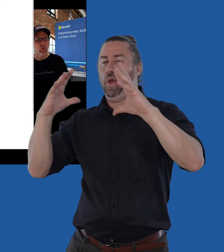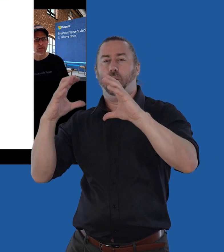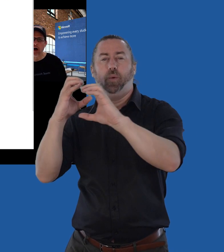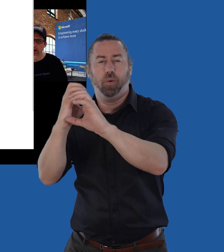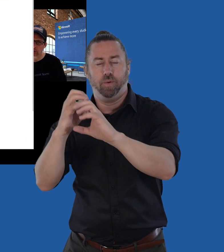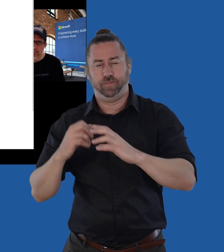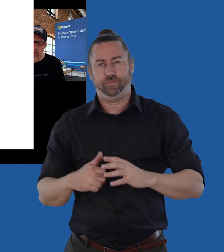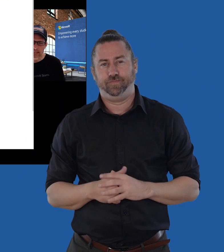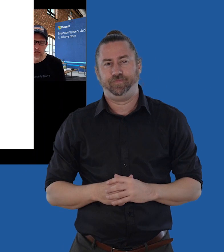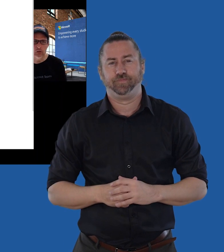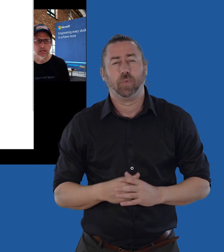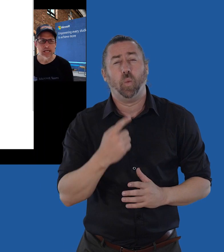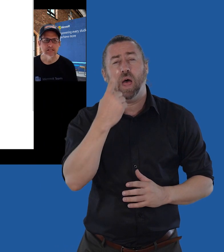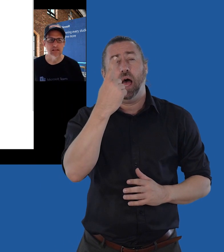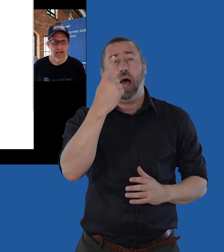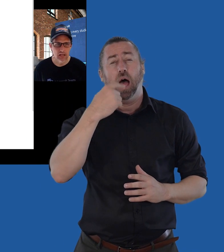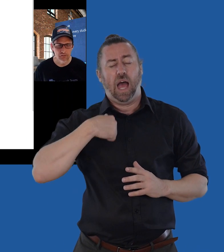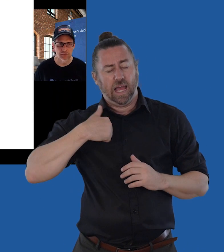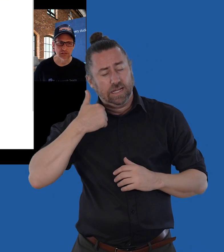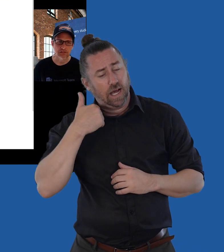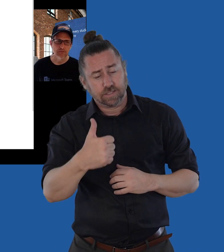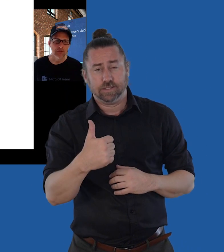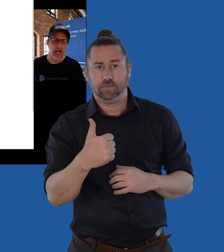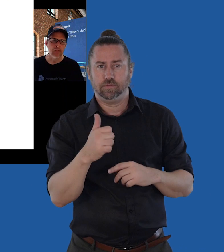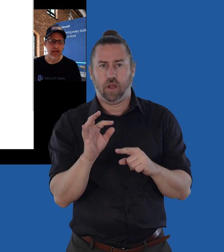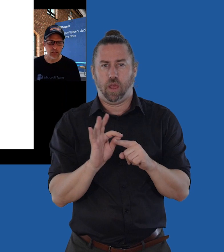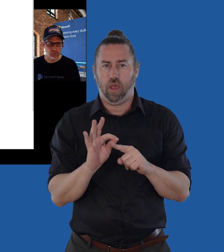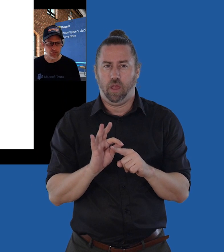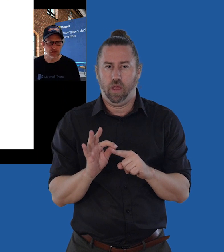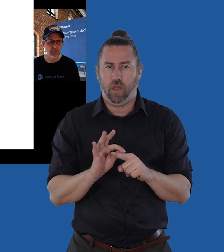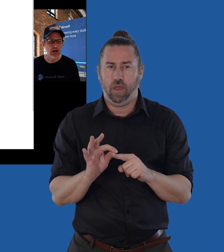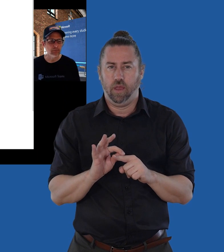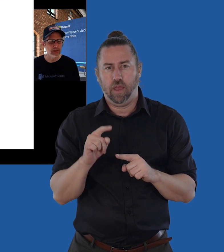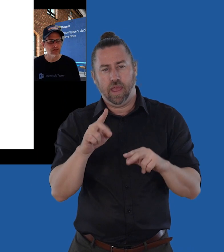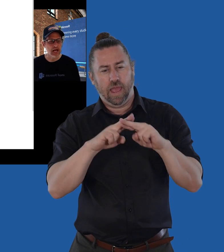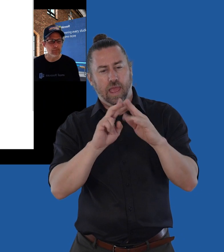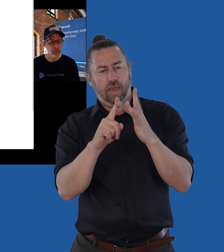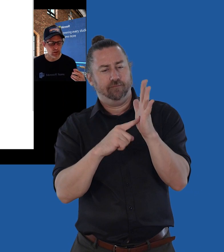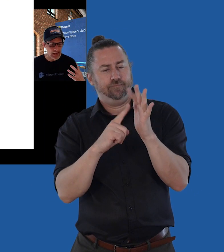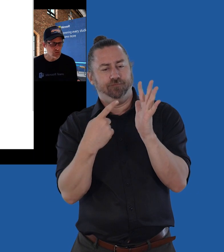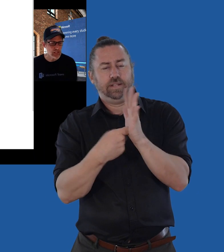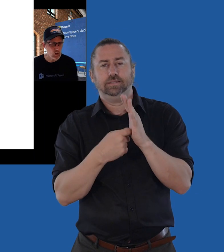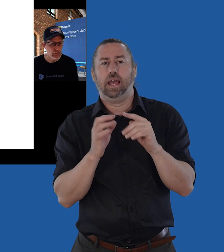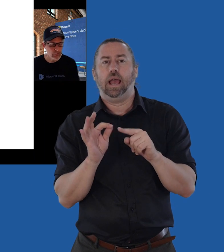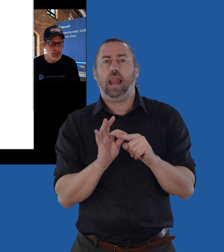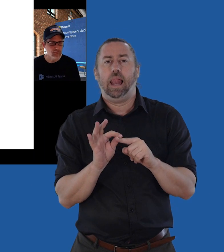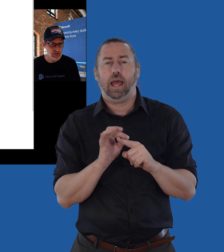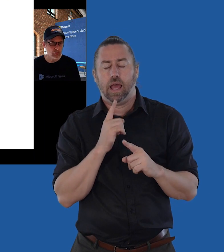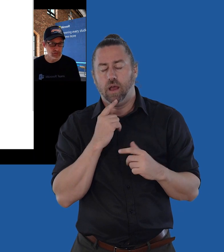The one that I really like, though, is the color filters, and the color filters are great because, you know, as we know, people have trouble